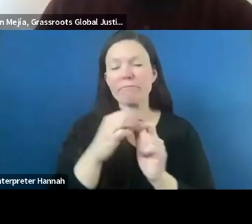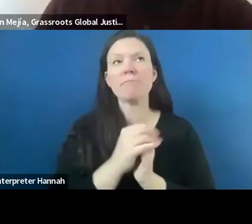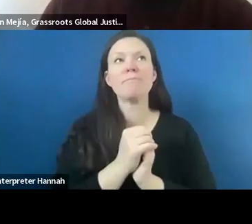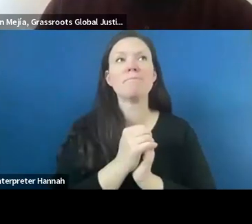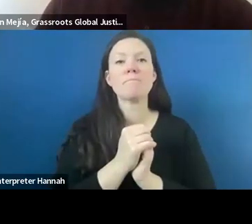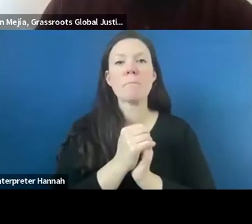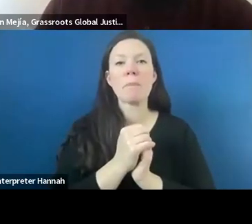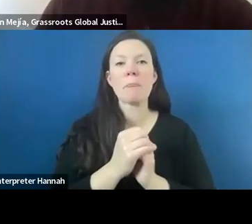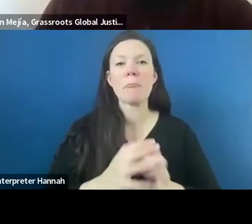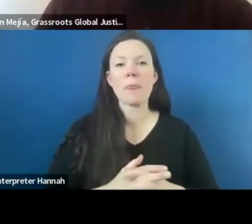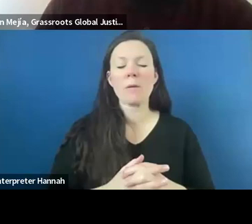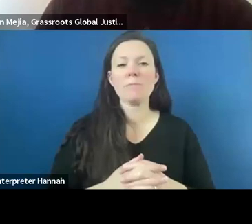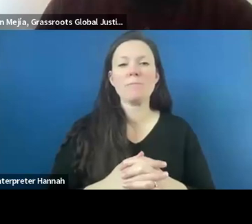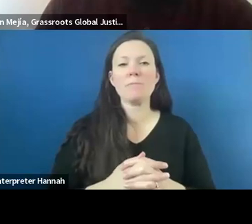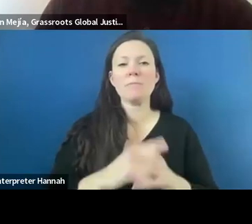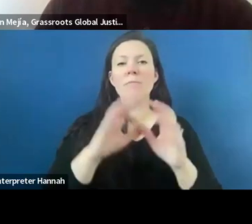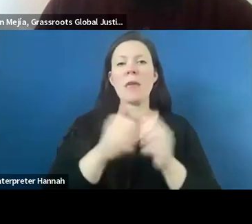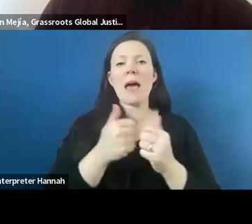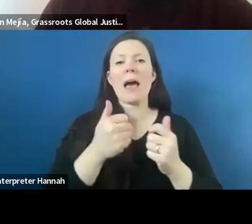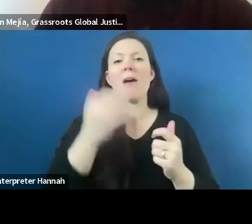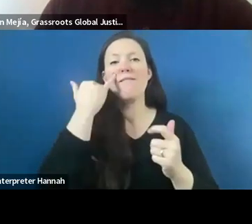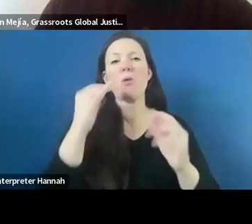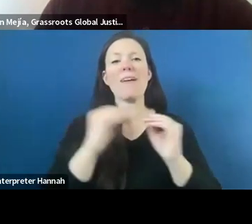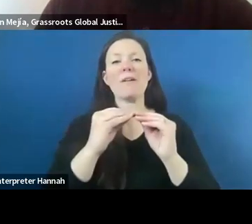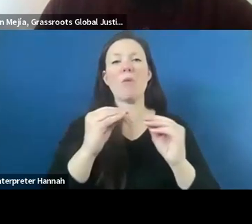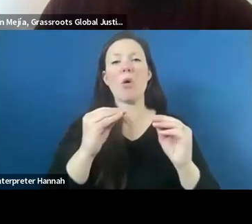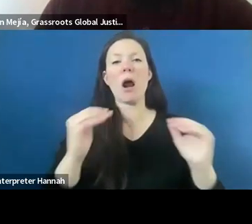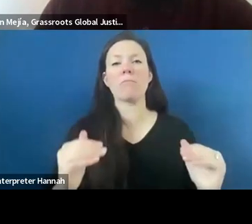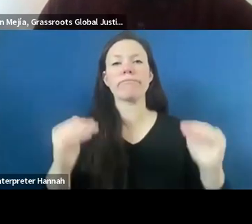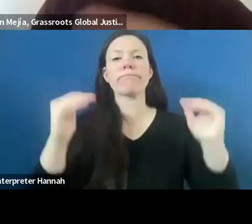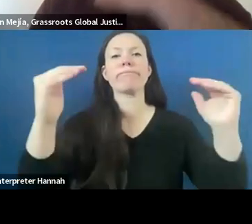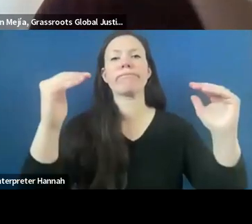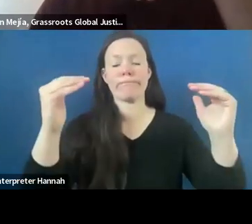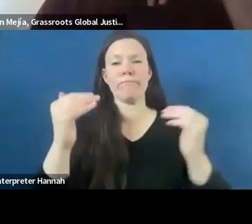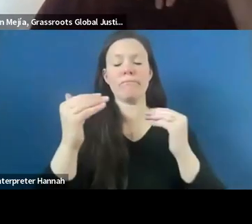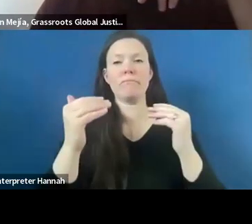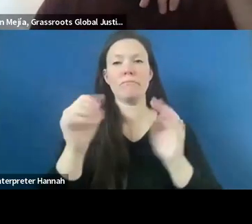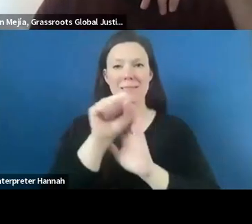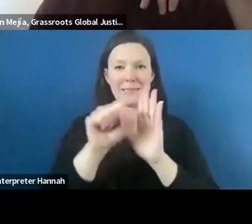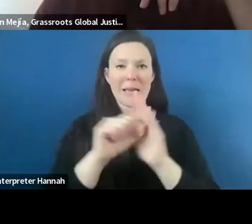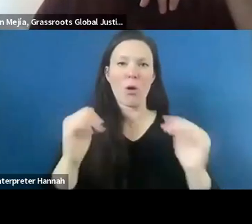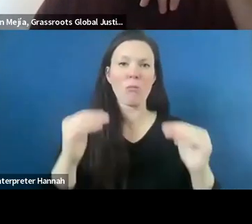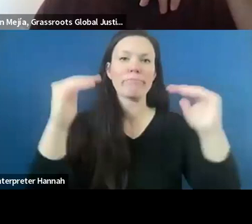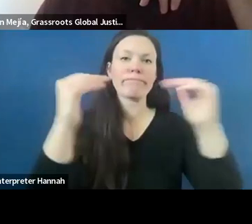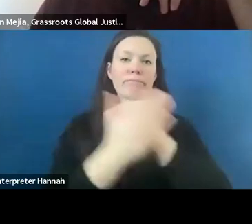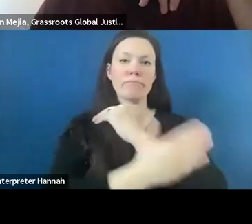ways in which a bourgeois state, which carries the will of states is supposed to carry